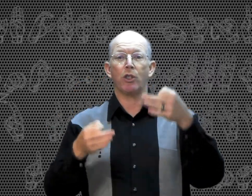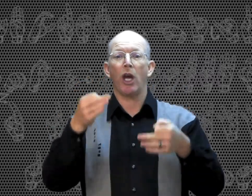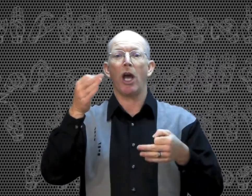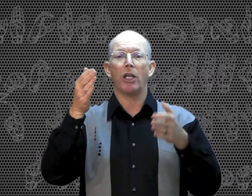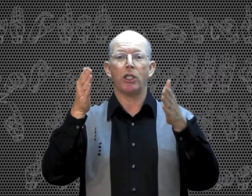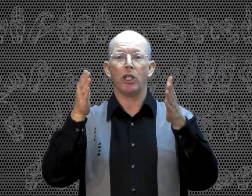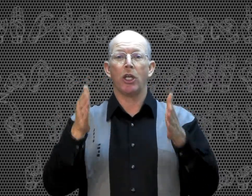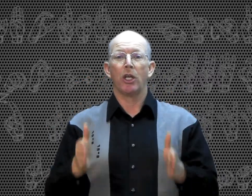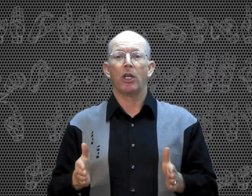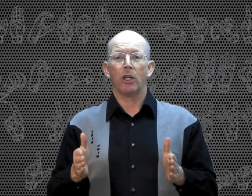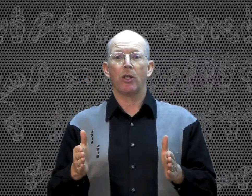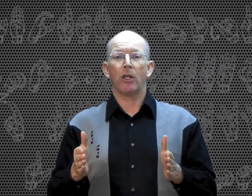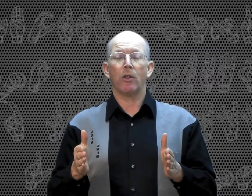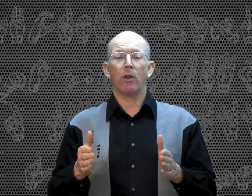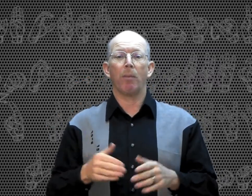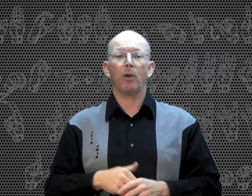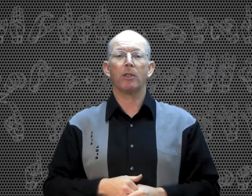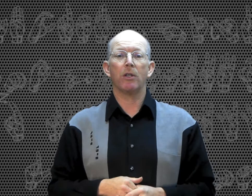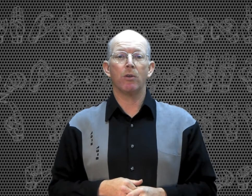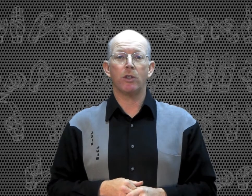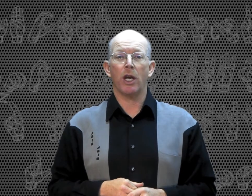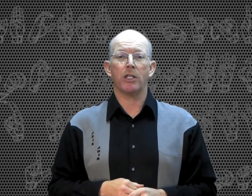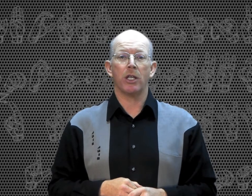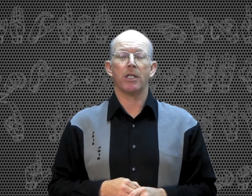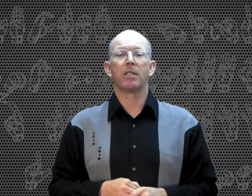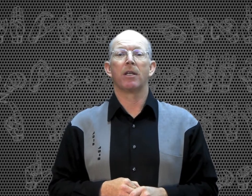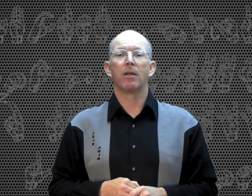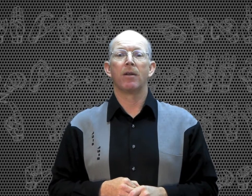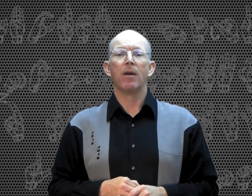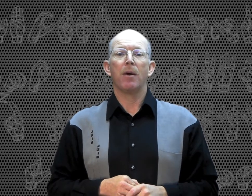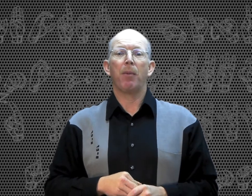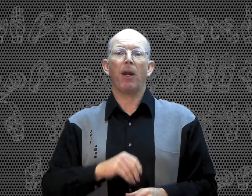So JUDGE. You can do the person who JUDGES.